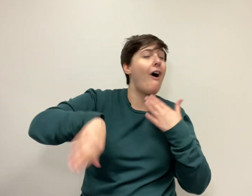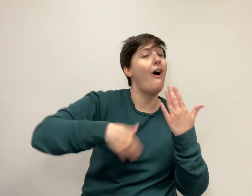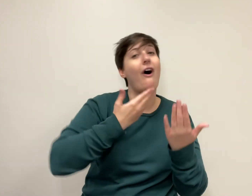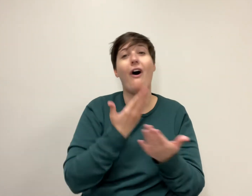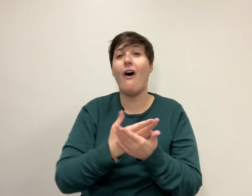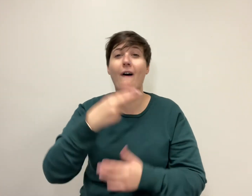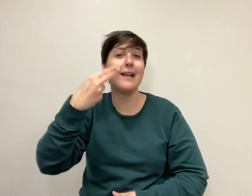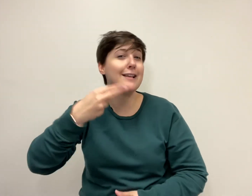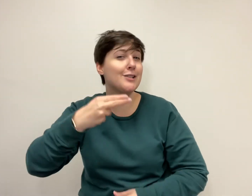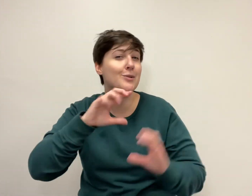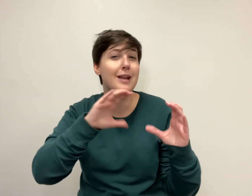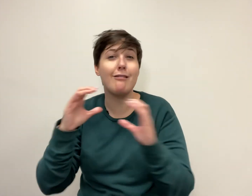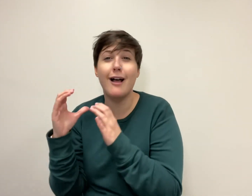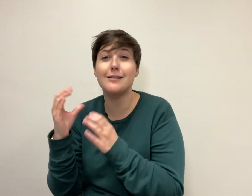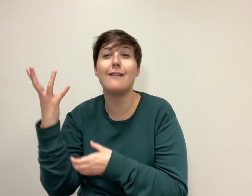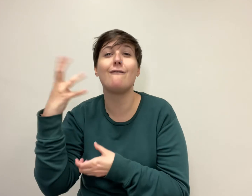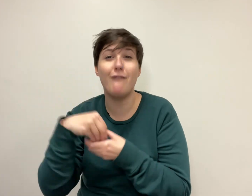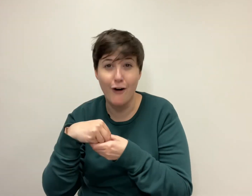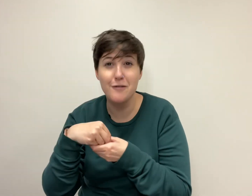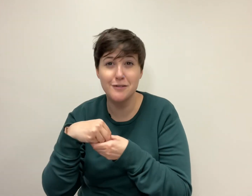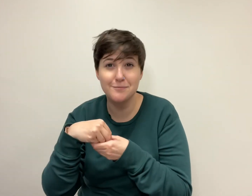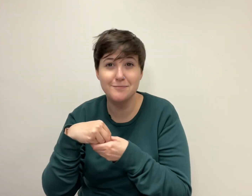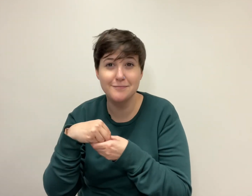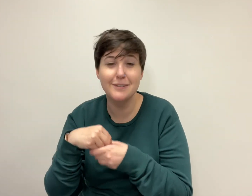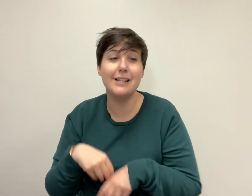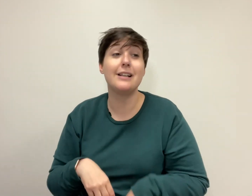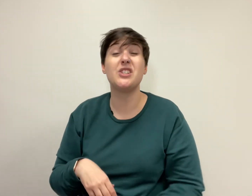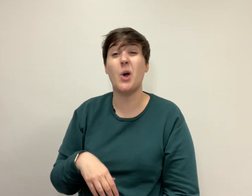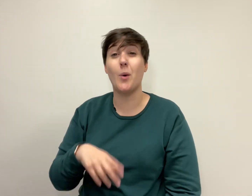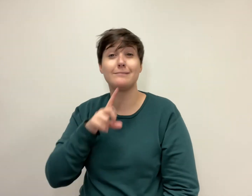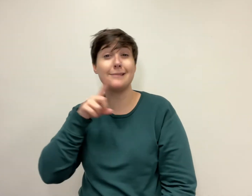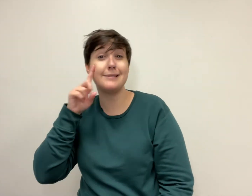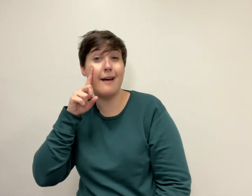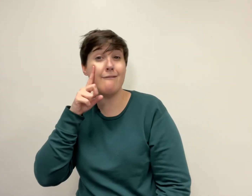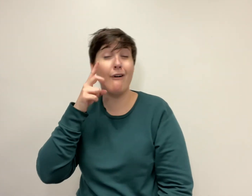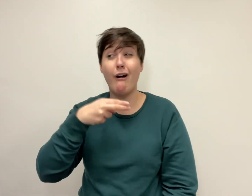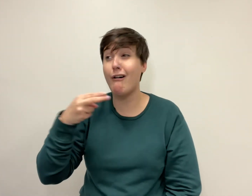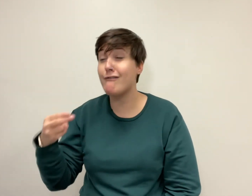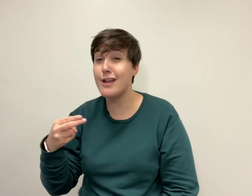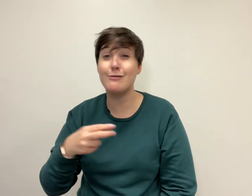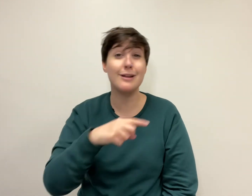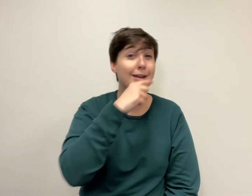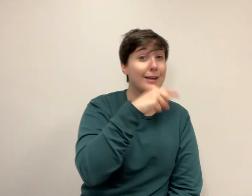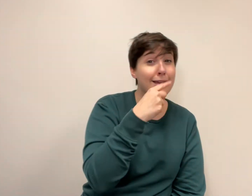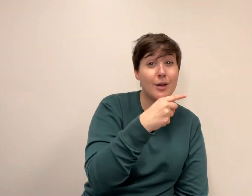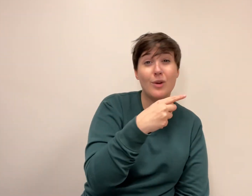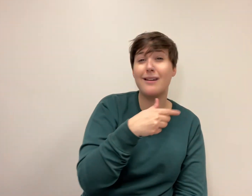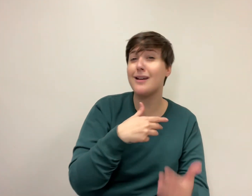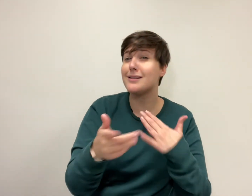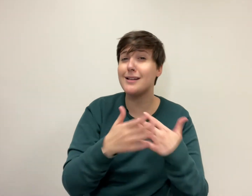This week all of the History classes are doing this activity. So Deaf,